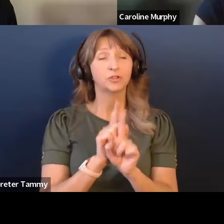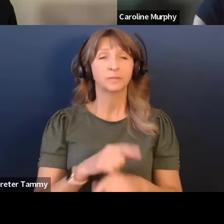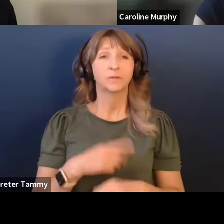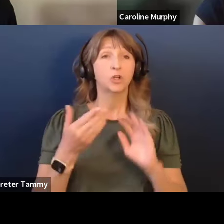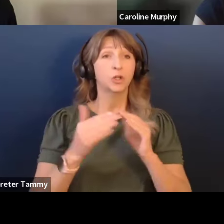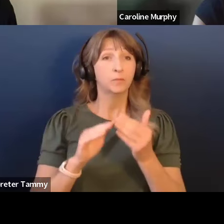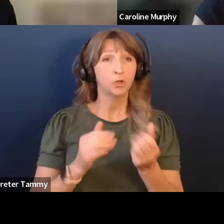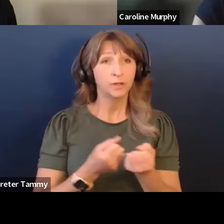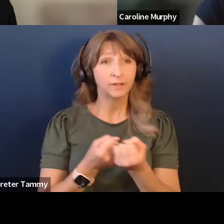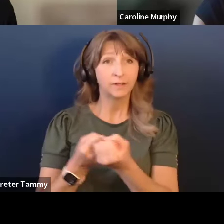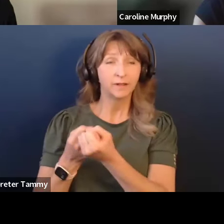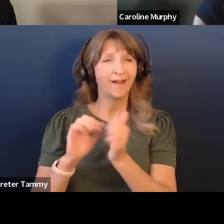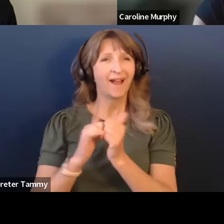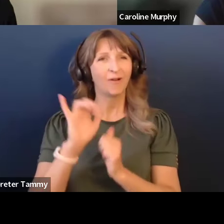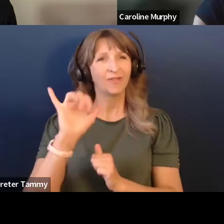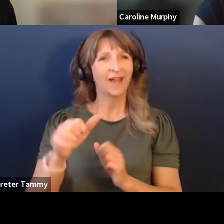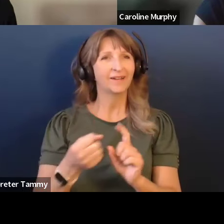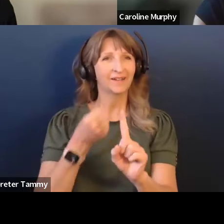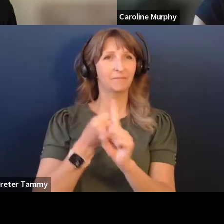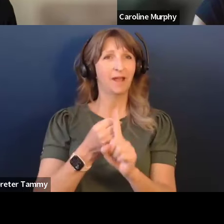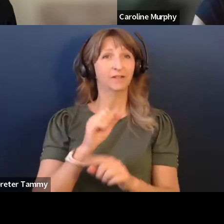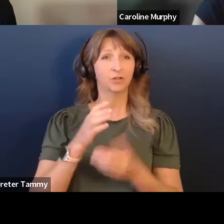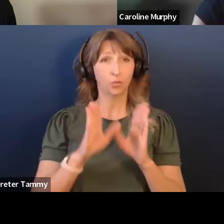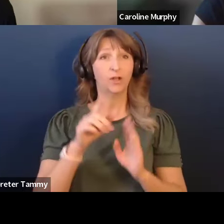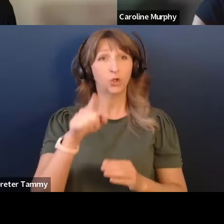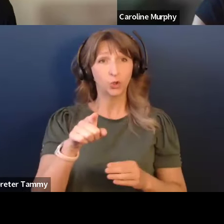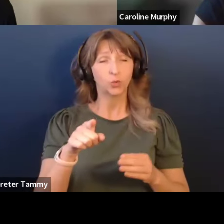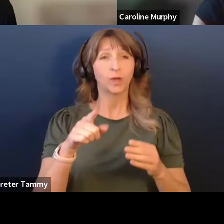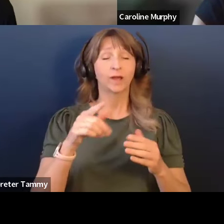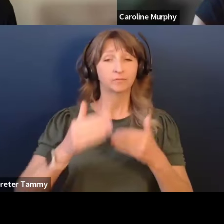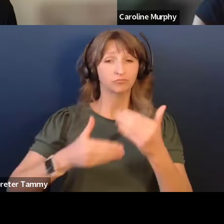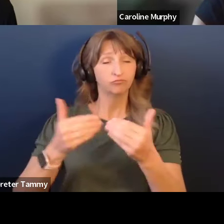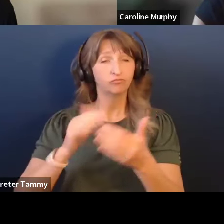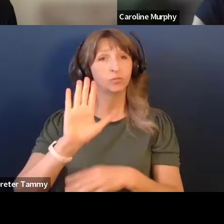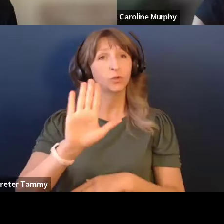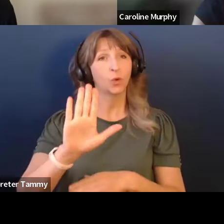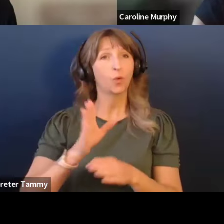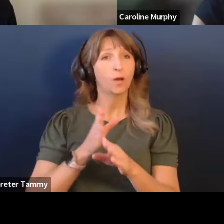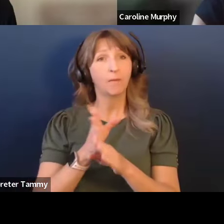that is impacting the way that you have been able to navigate your particular pathways in STEM.